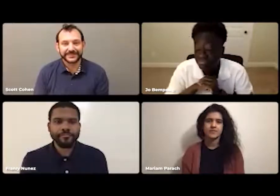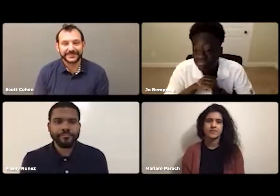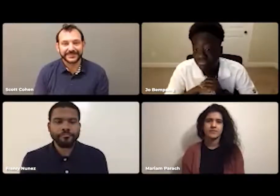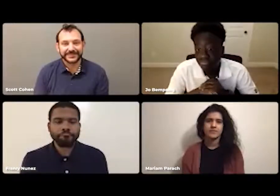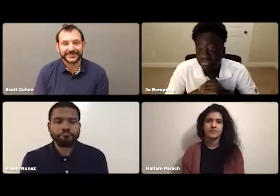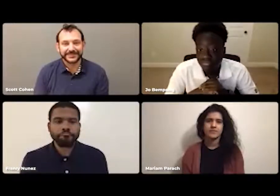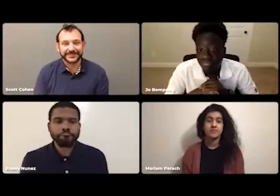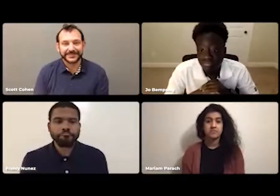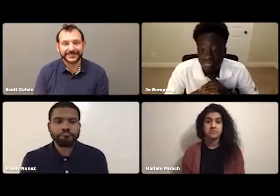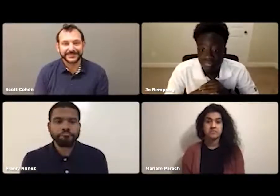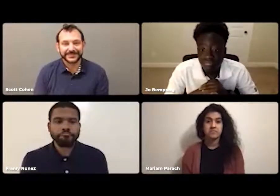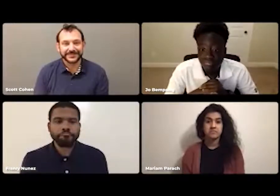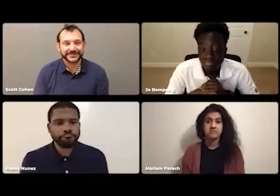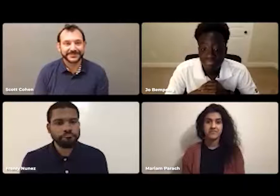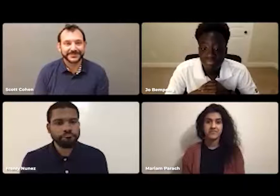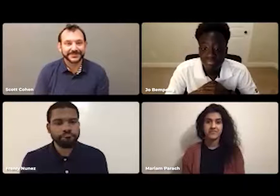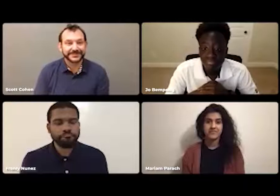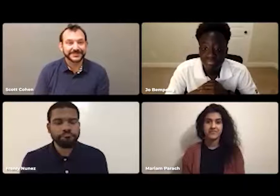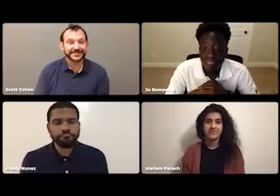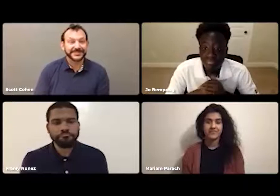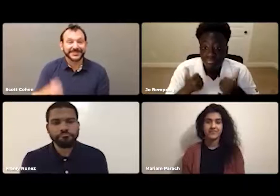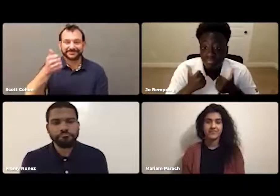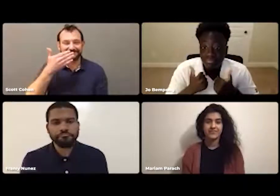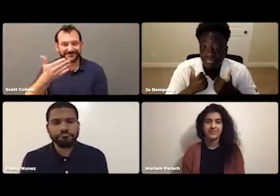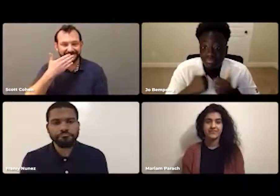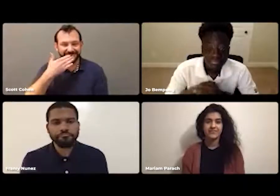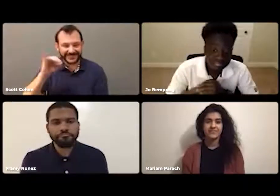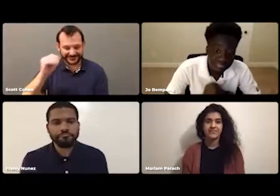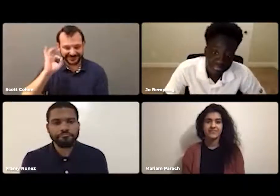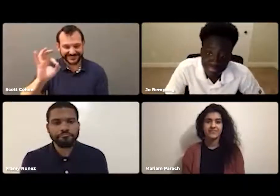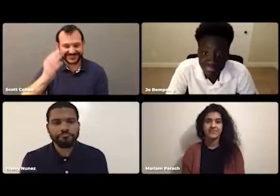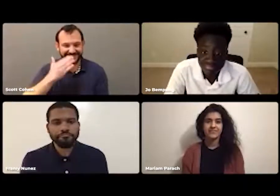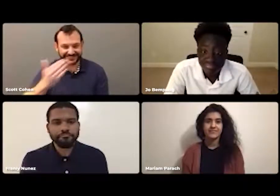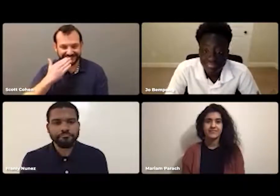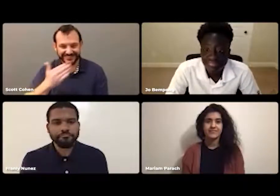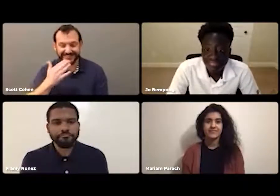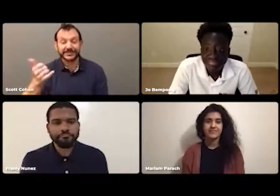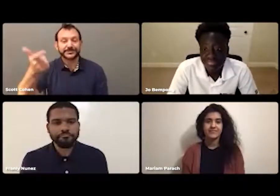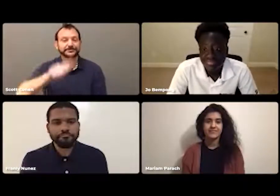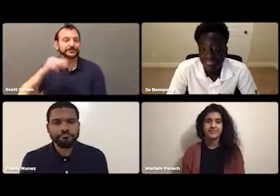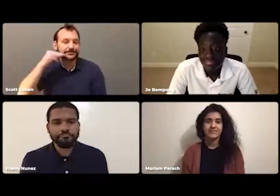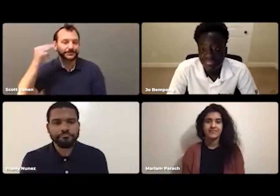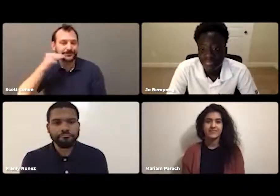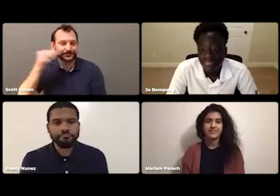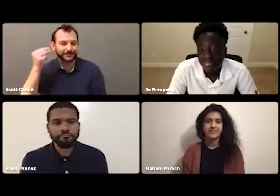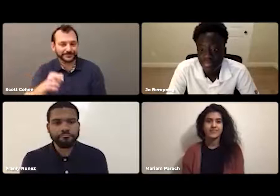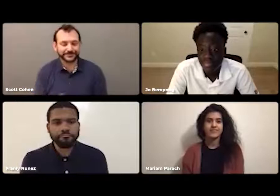All my family is deaf as well. Thank you so much.